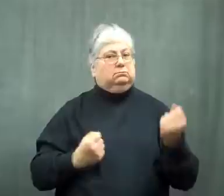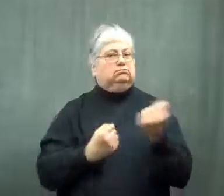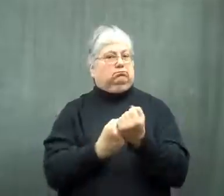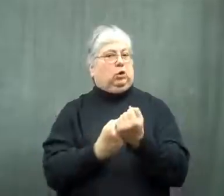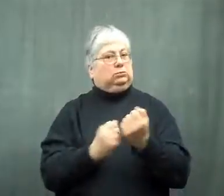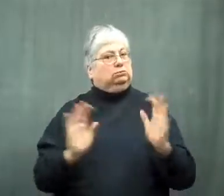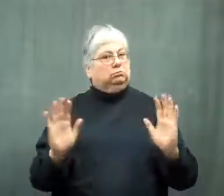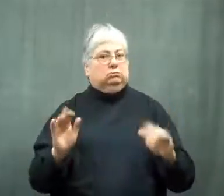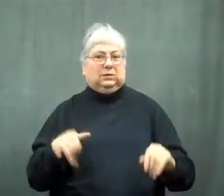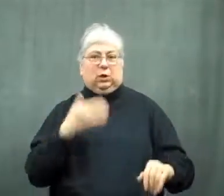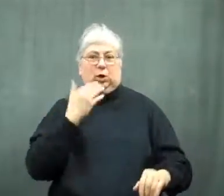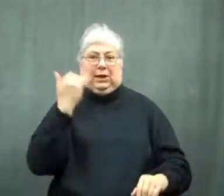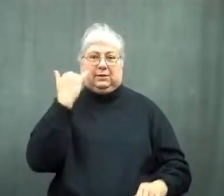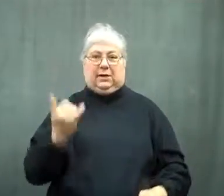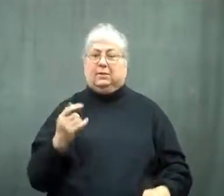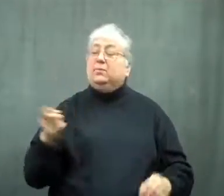They say it's a good idea.